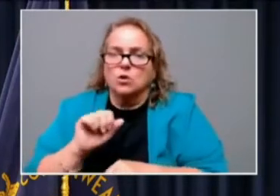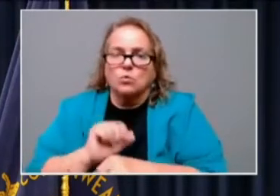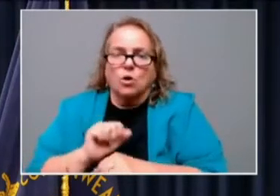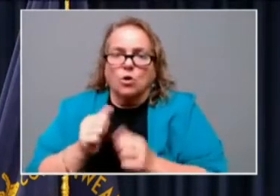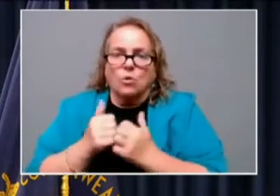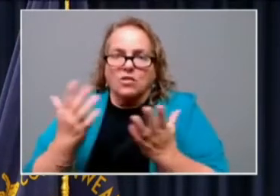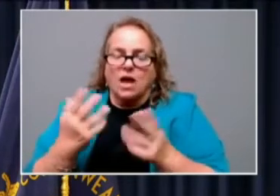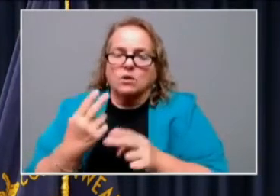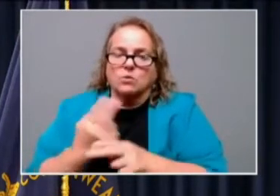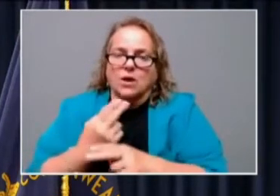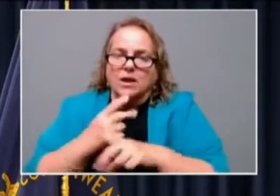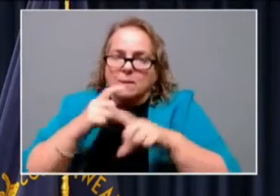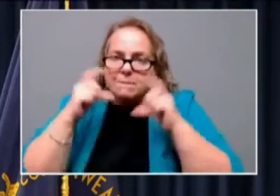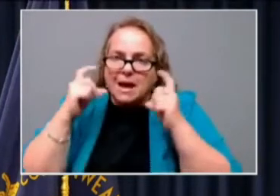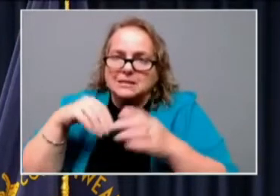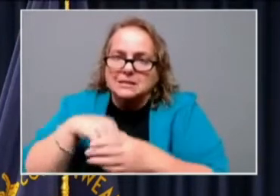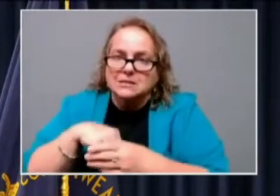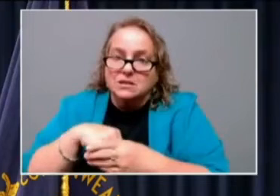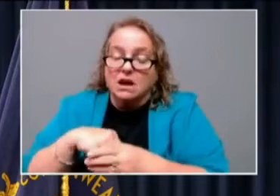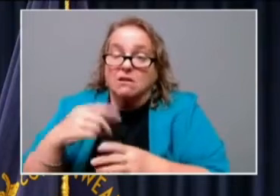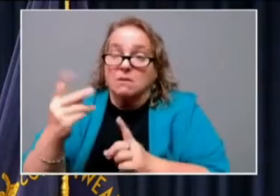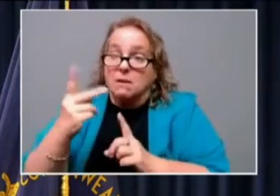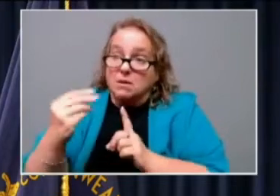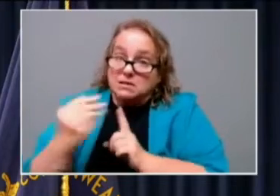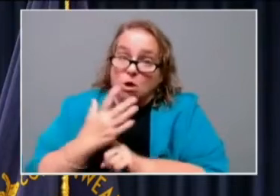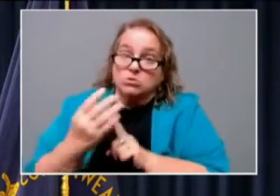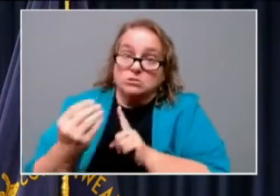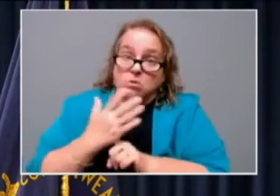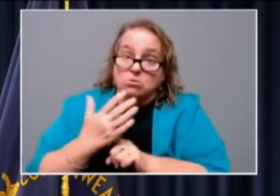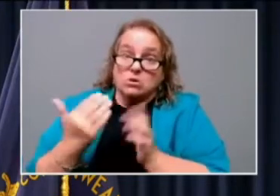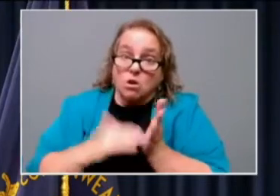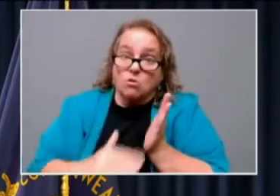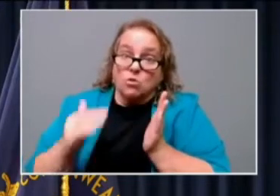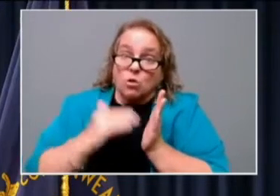exposed all the time, you can't ever keep up with contact tracing. You can't